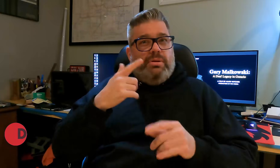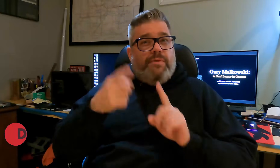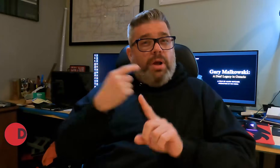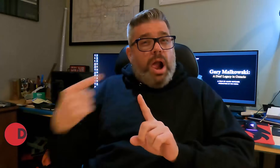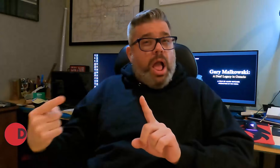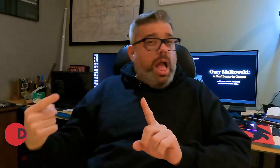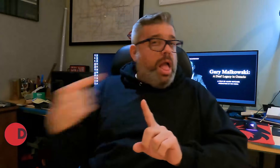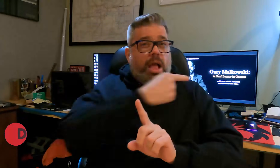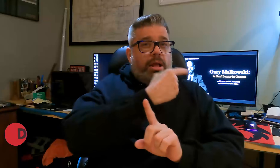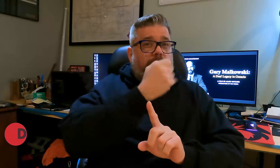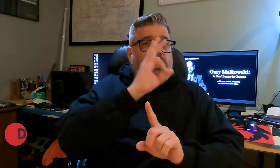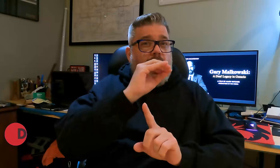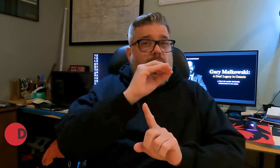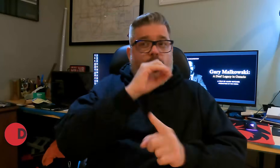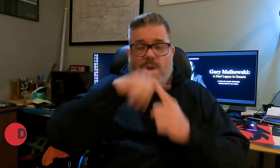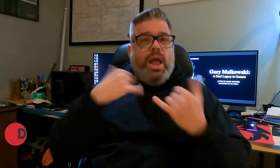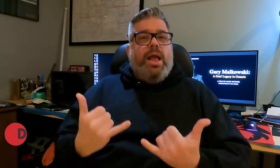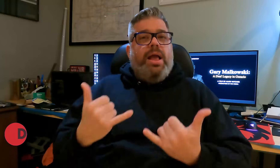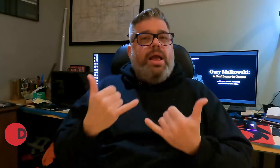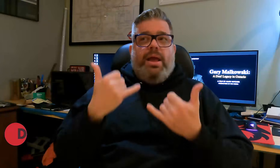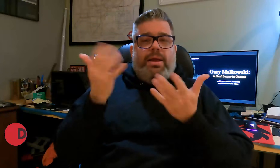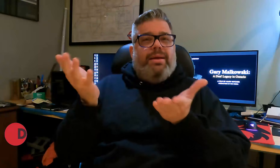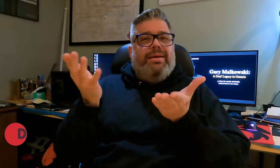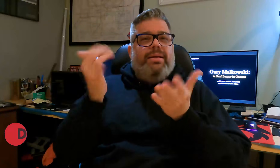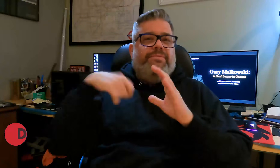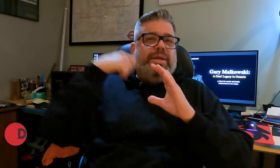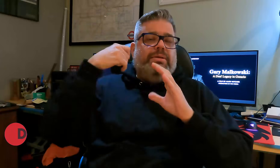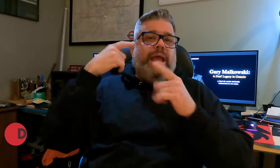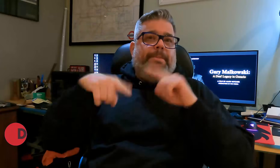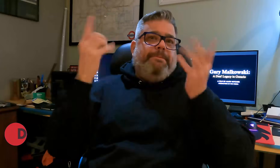from 1990 to today. That’s how this film happened.